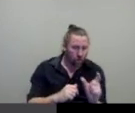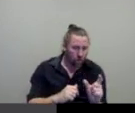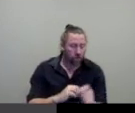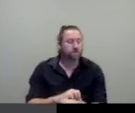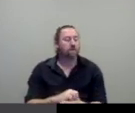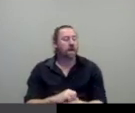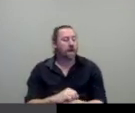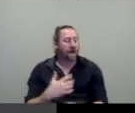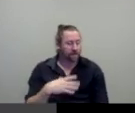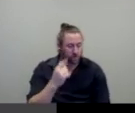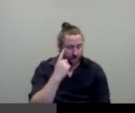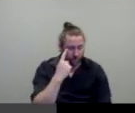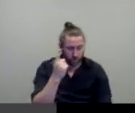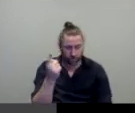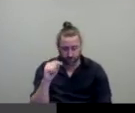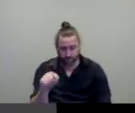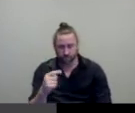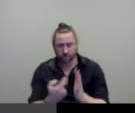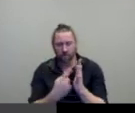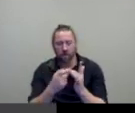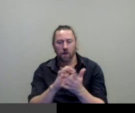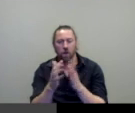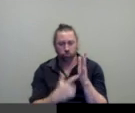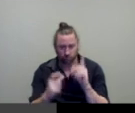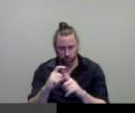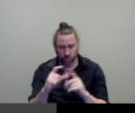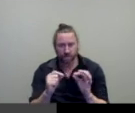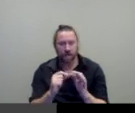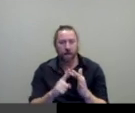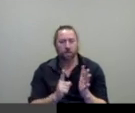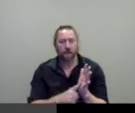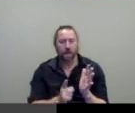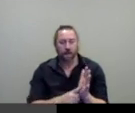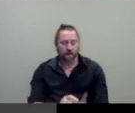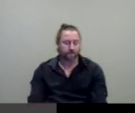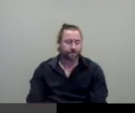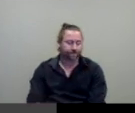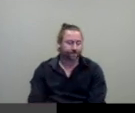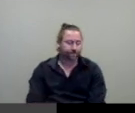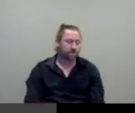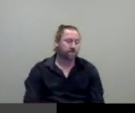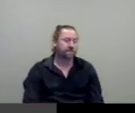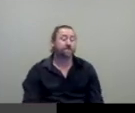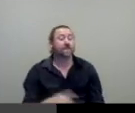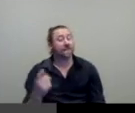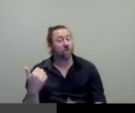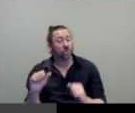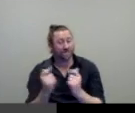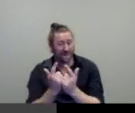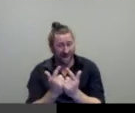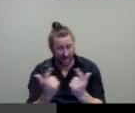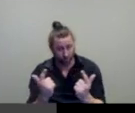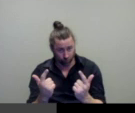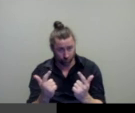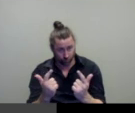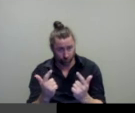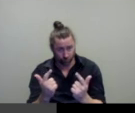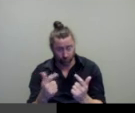also look at this work by Richard Bell with his use of language he seems to speak to us